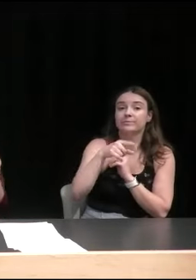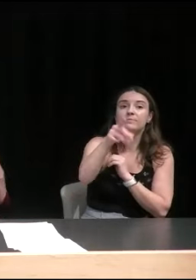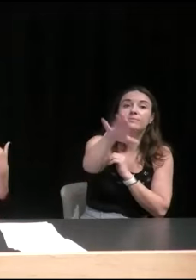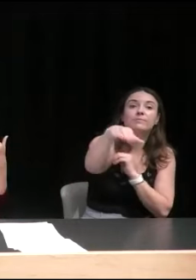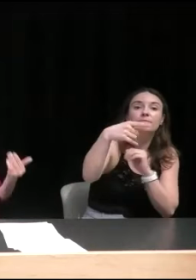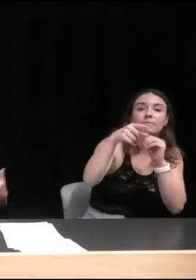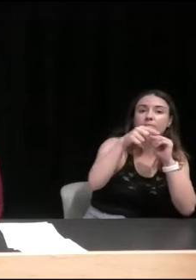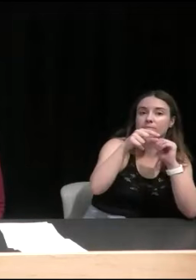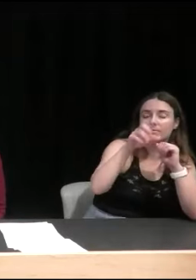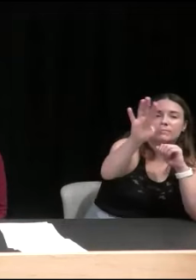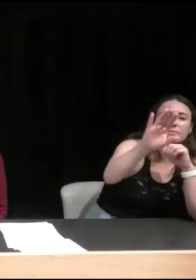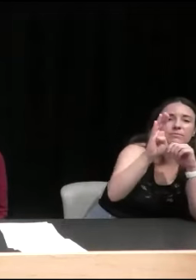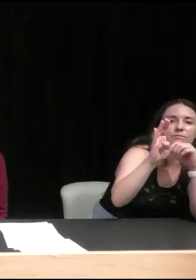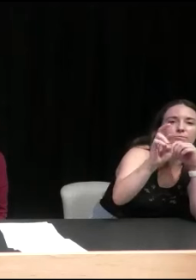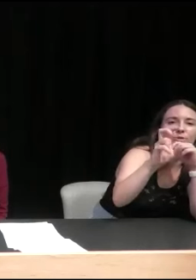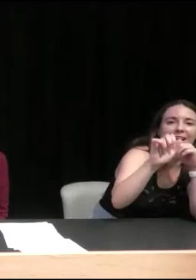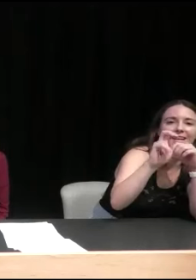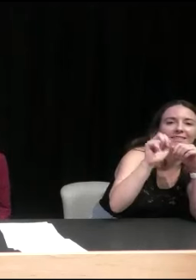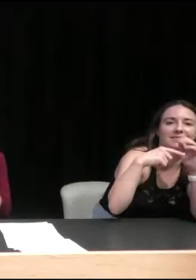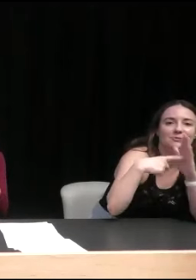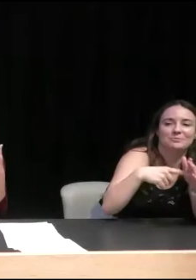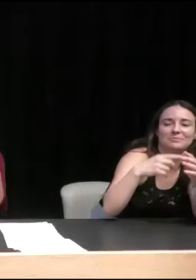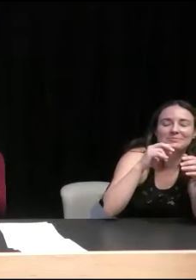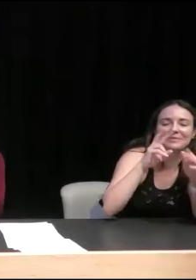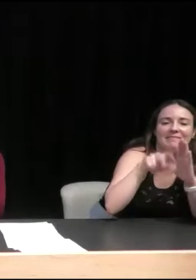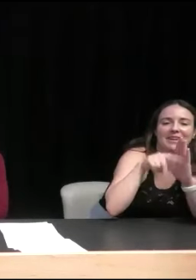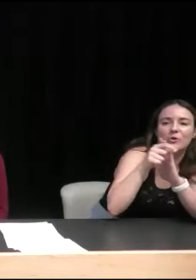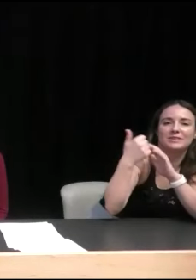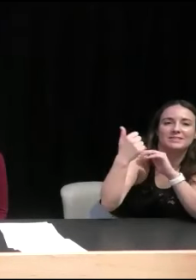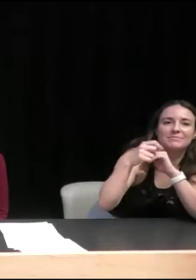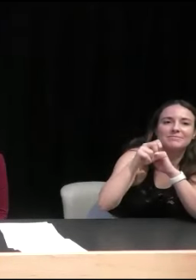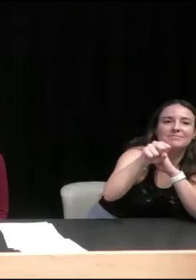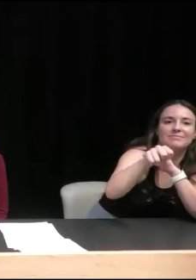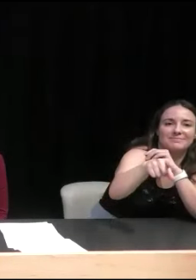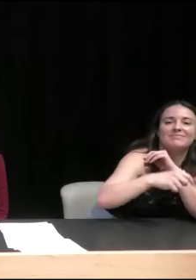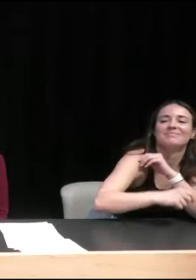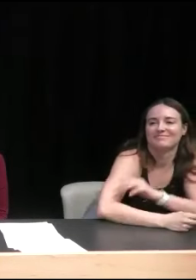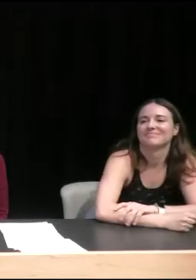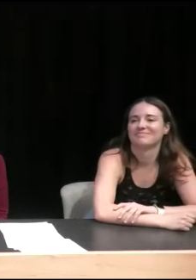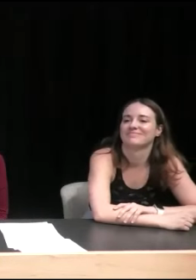around 6 o'clock that extra time um is there okay we're going to show the videos now please